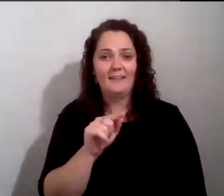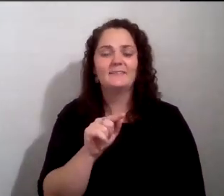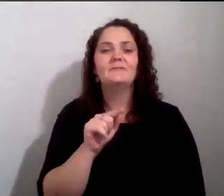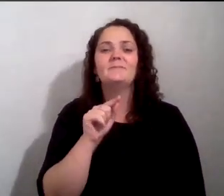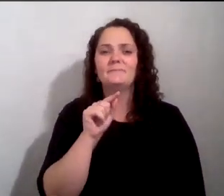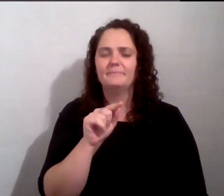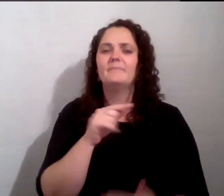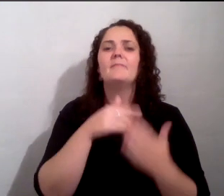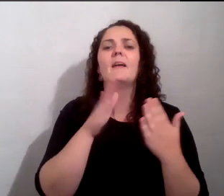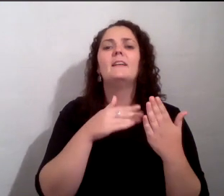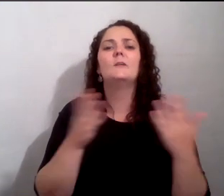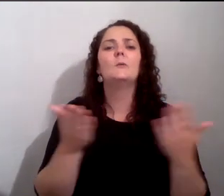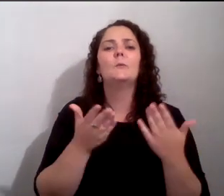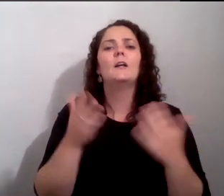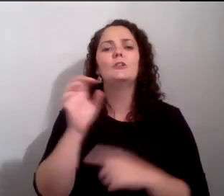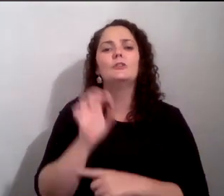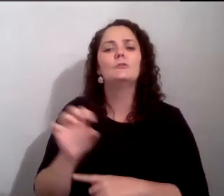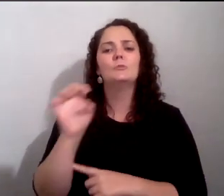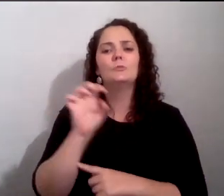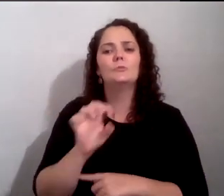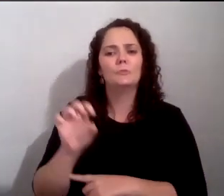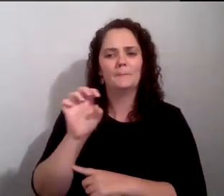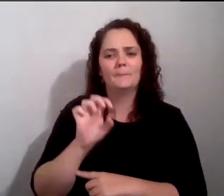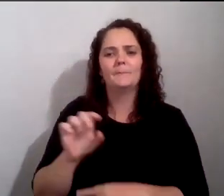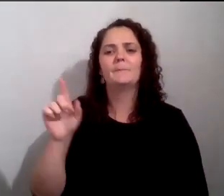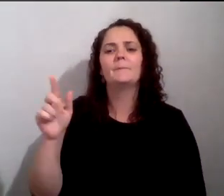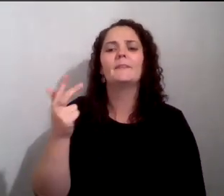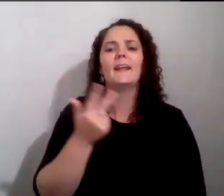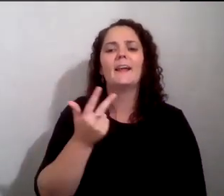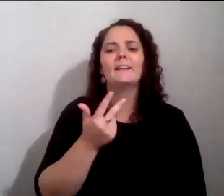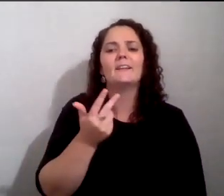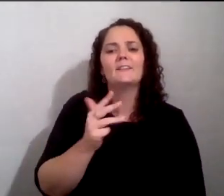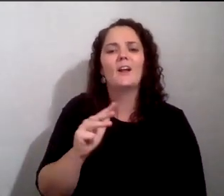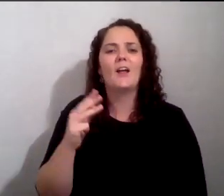painted this work in Europe and it was shown in the Paris Salon of 1893